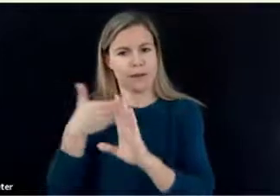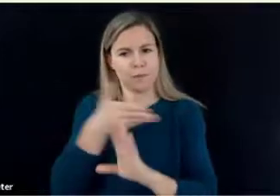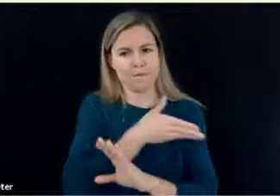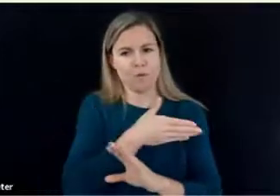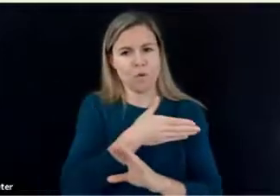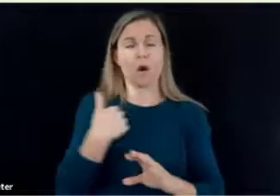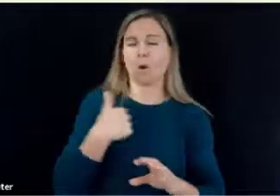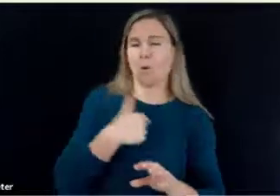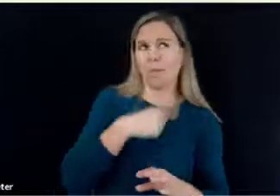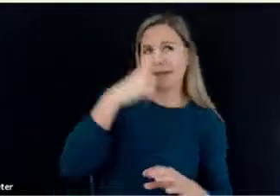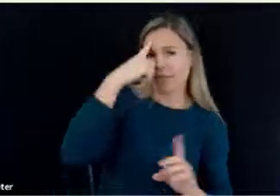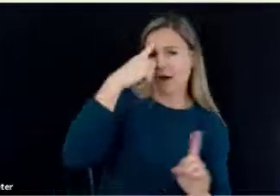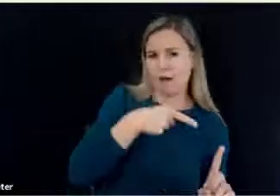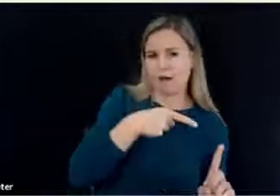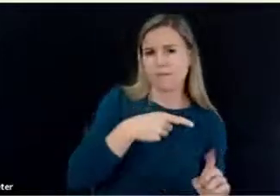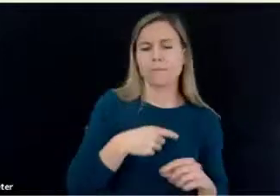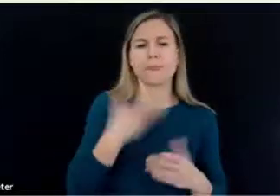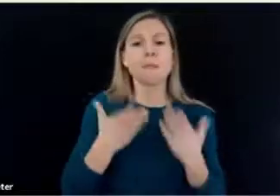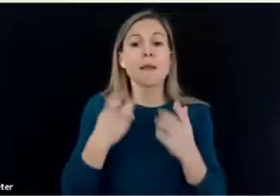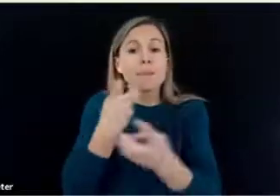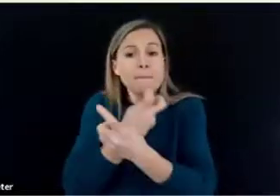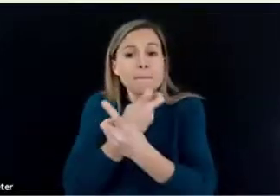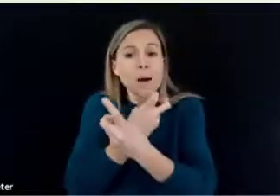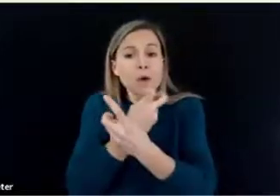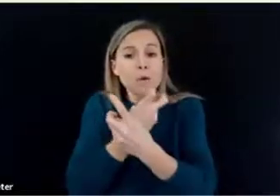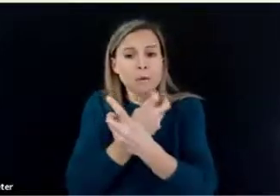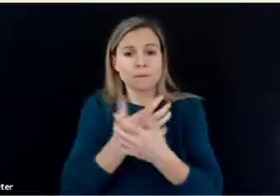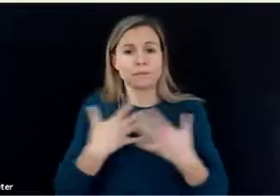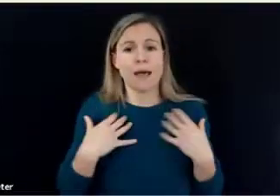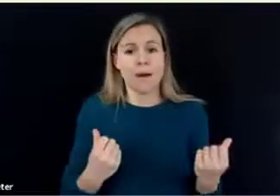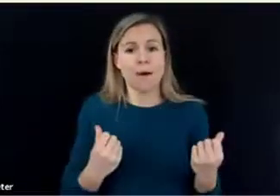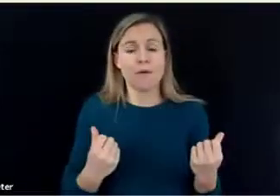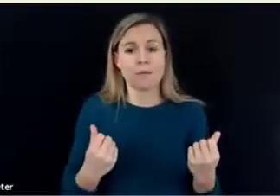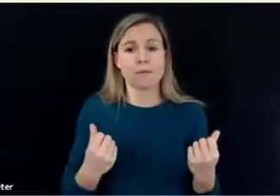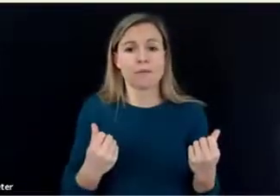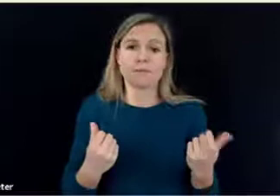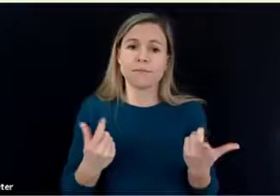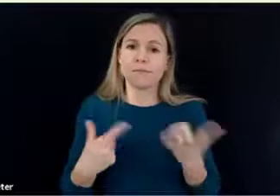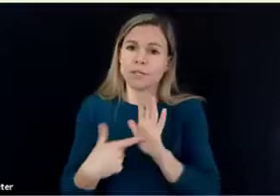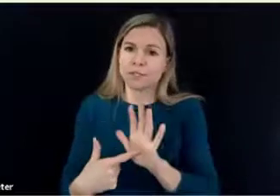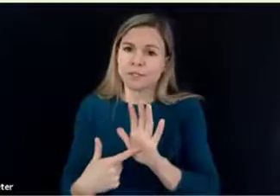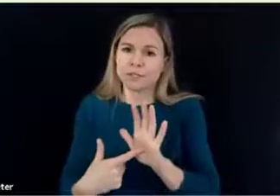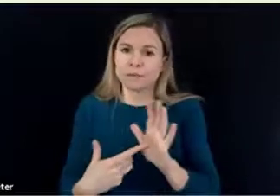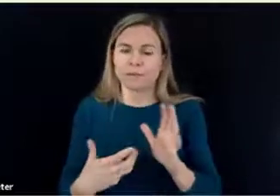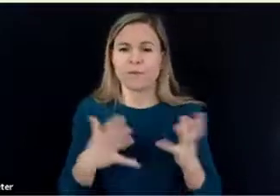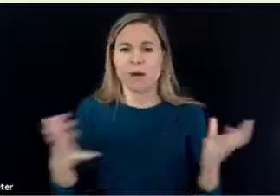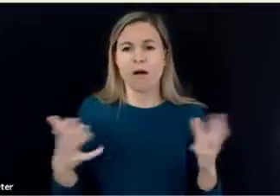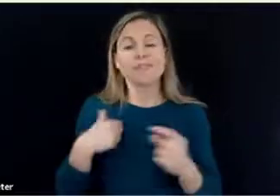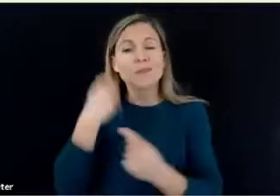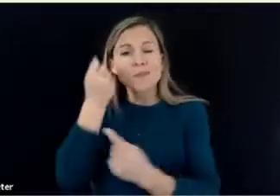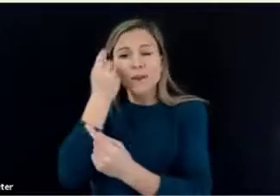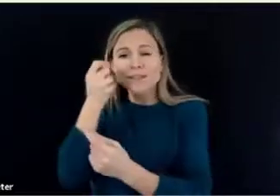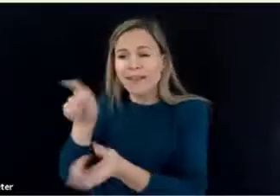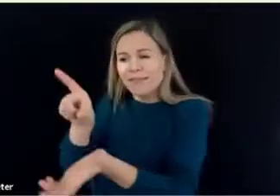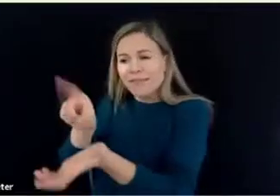So, these publications really do matter, and you're not gonna have these without collecting this data, without engaging with our families.